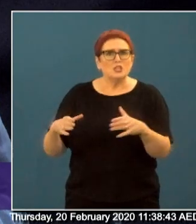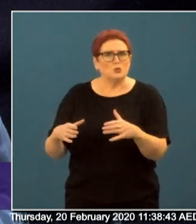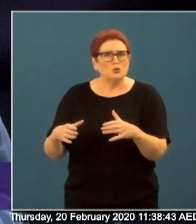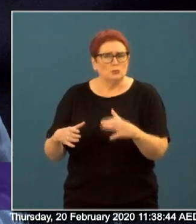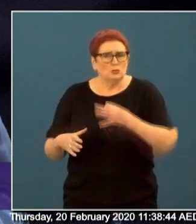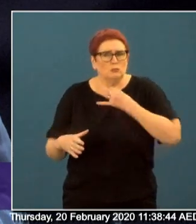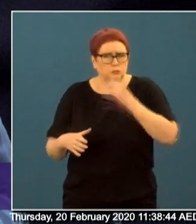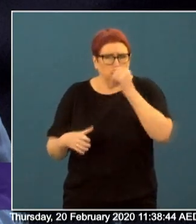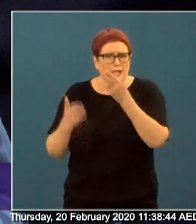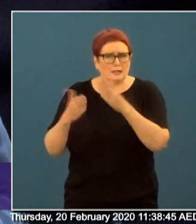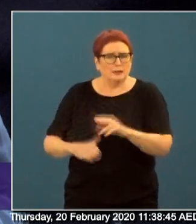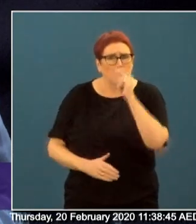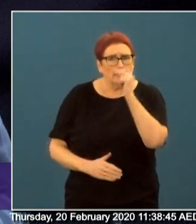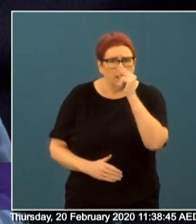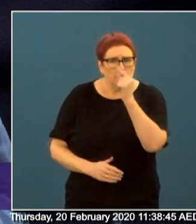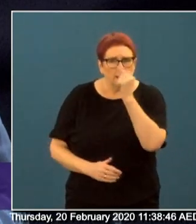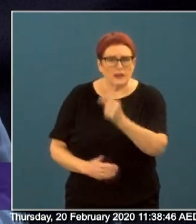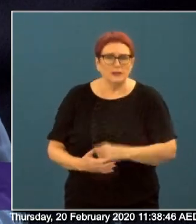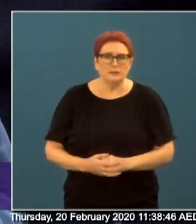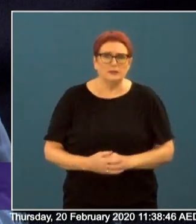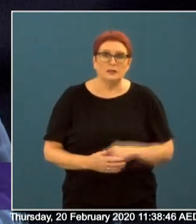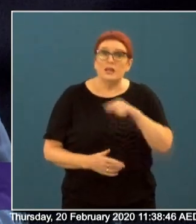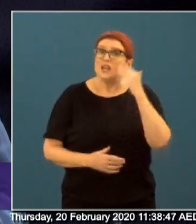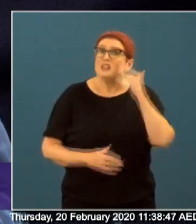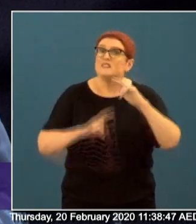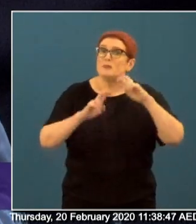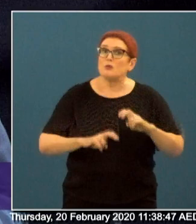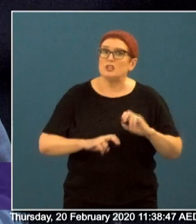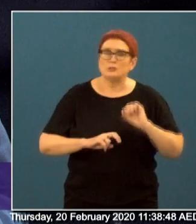And this is a seminal study to which I was referring earlier.